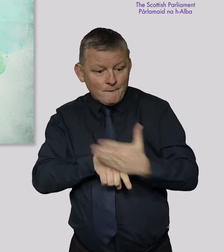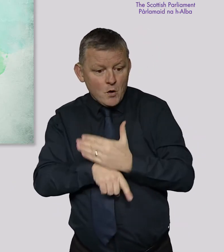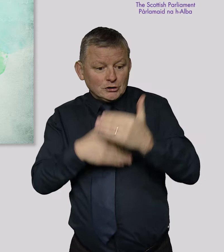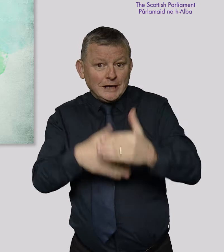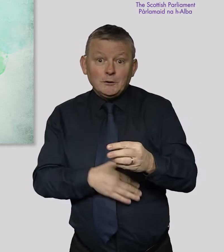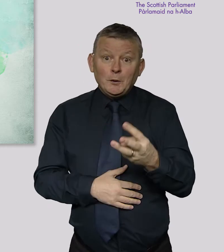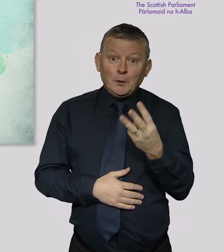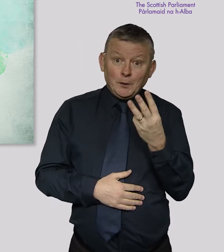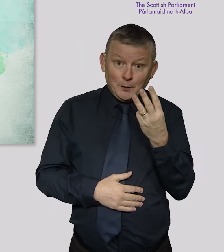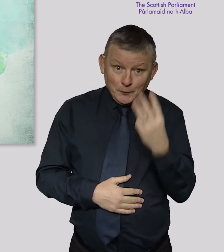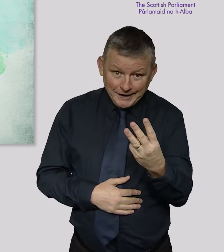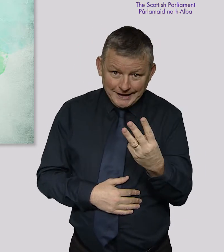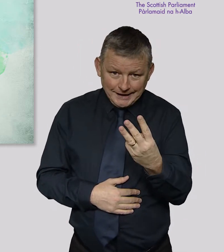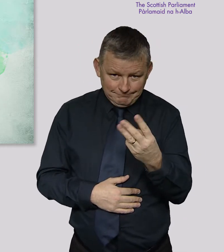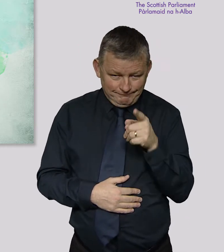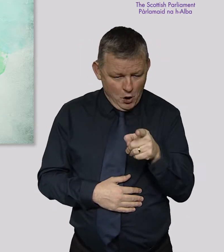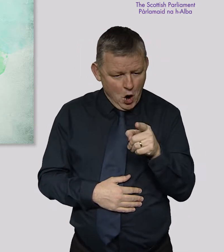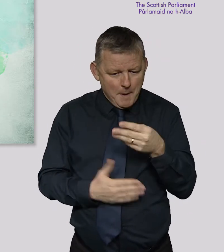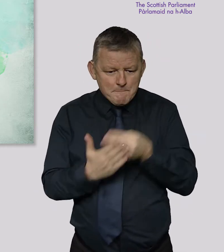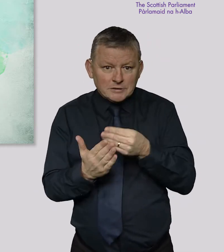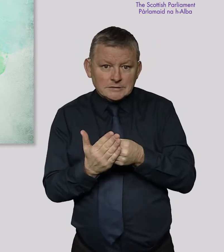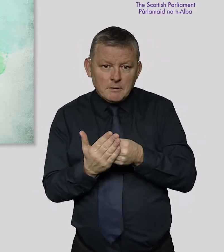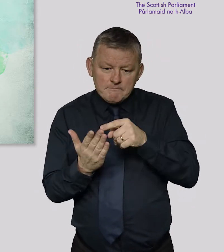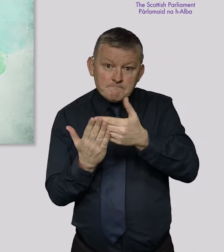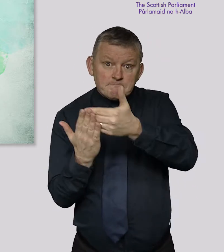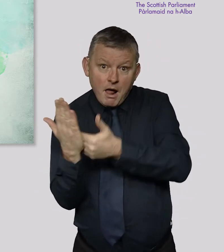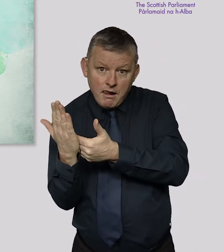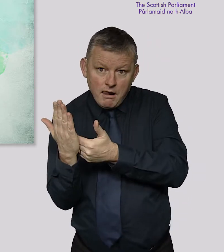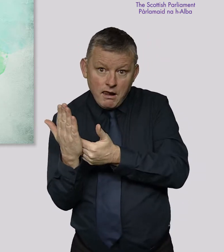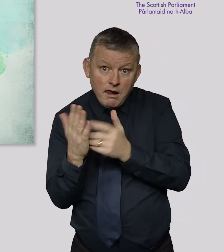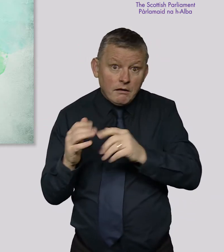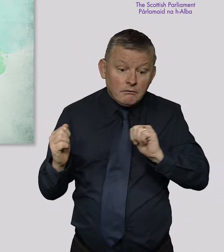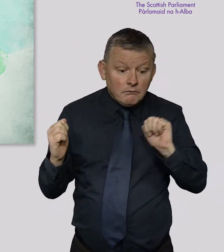before stage 3 of the Budget Bill.